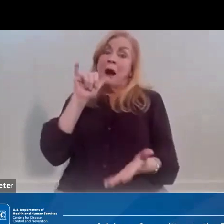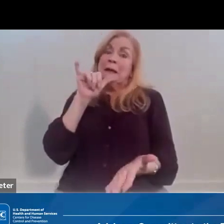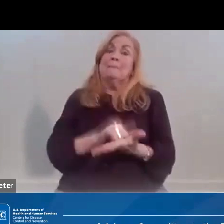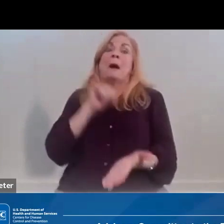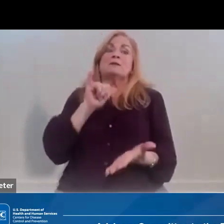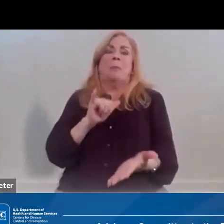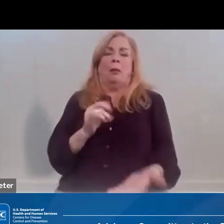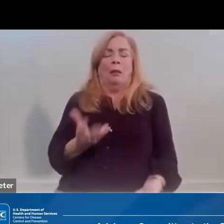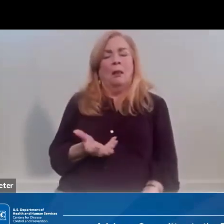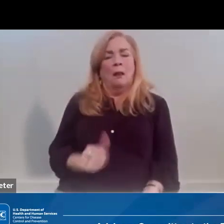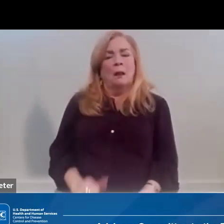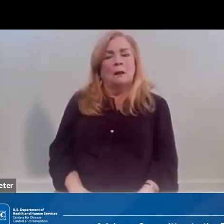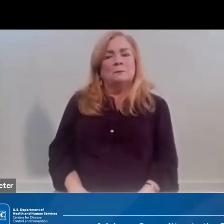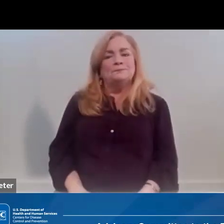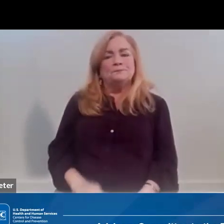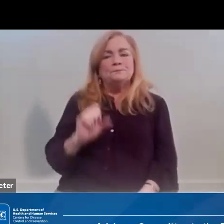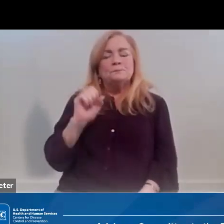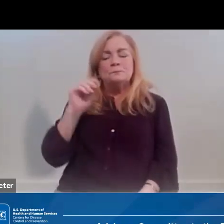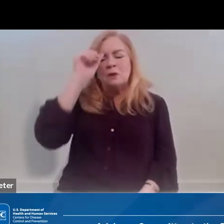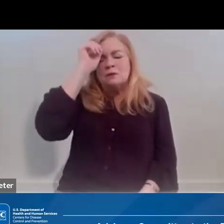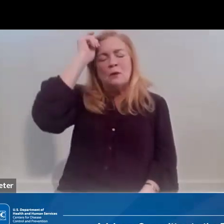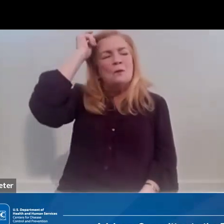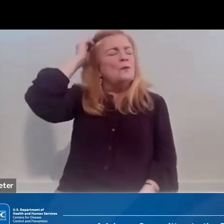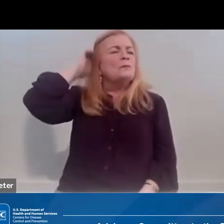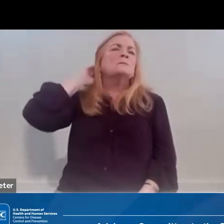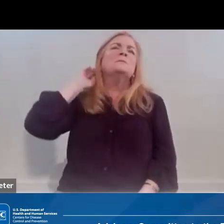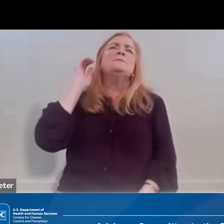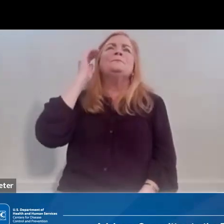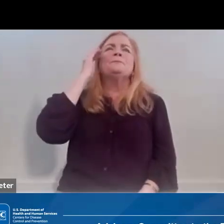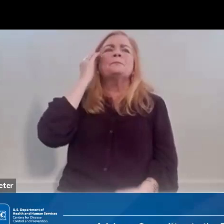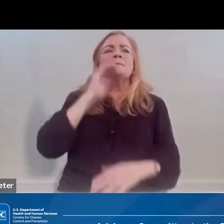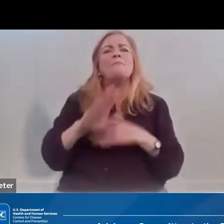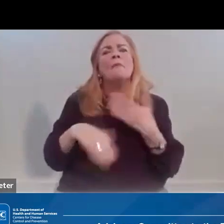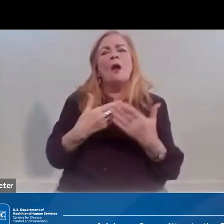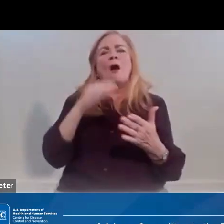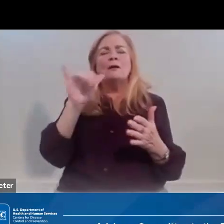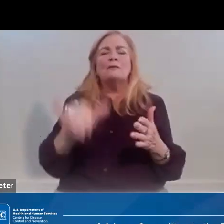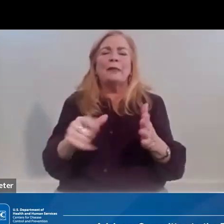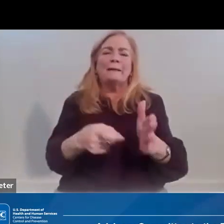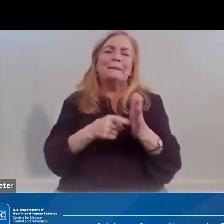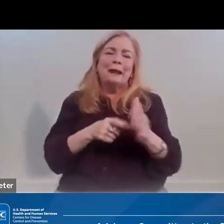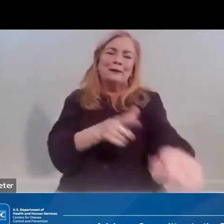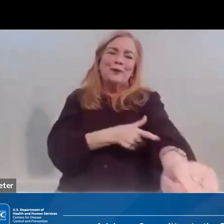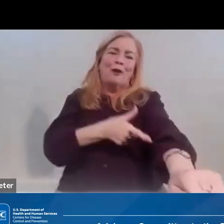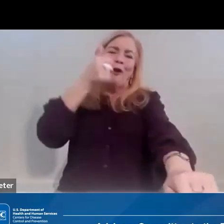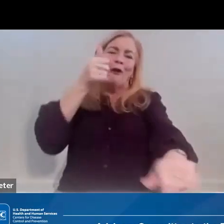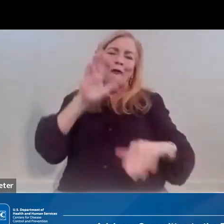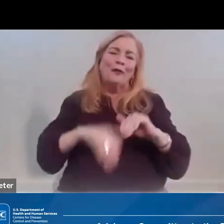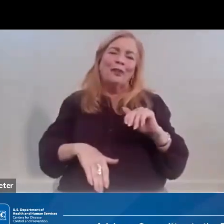So, and also all of this takes way longer than you would imagine, right?